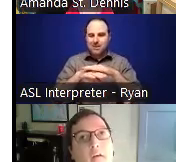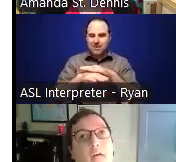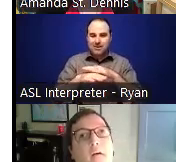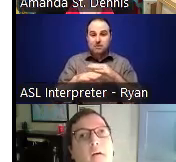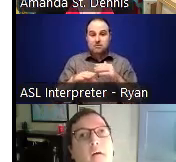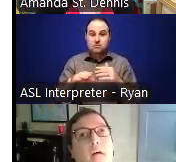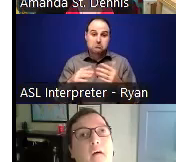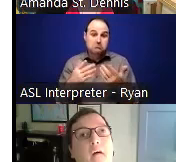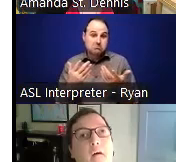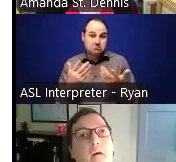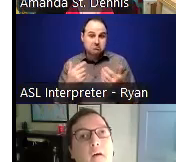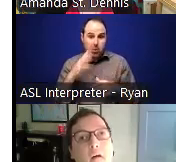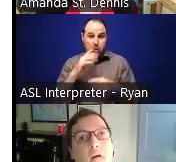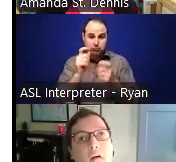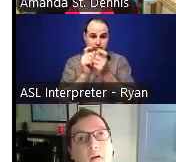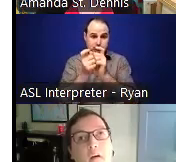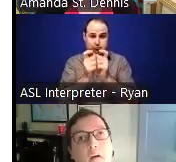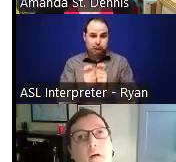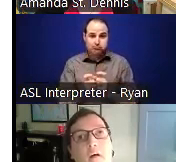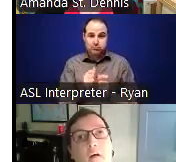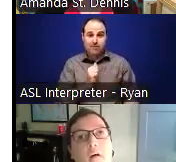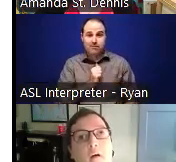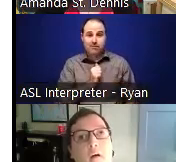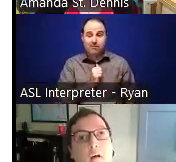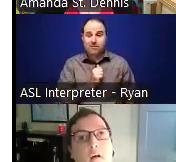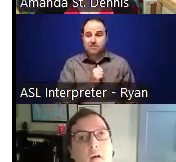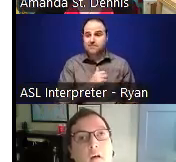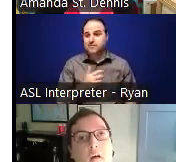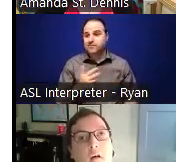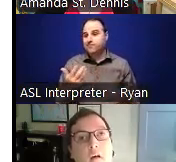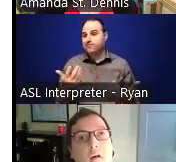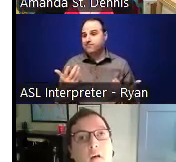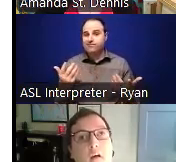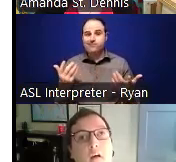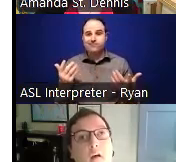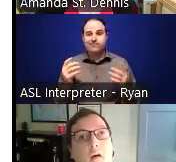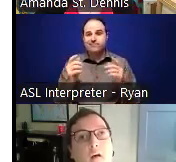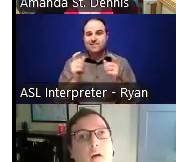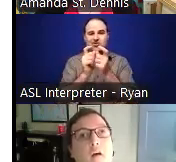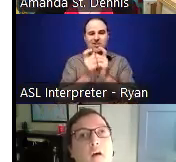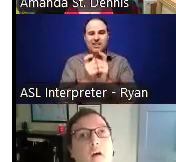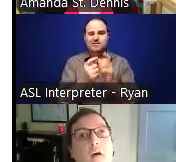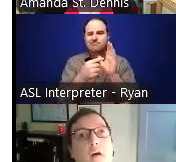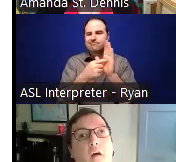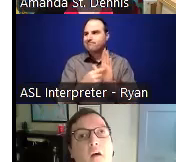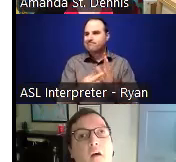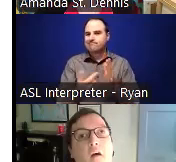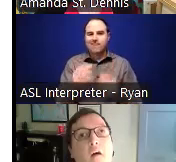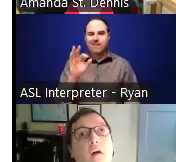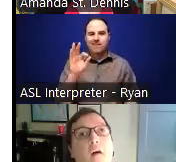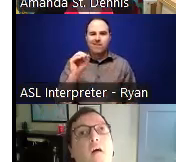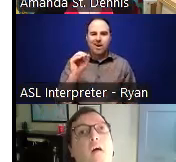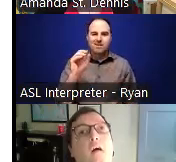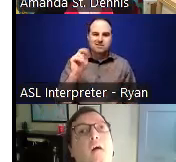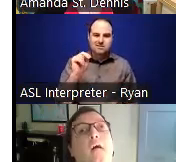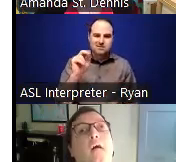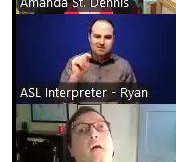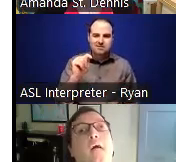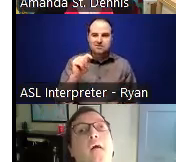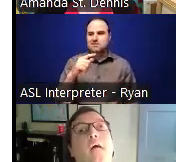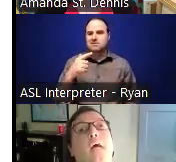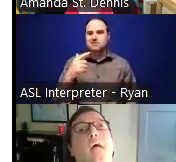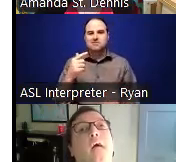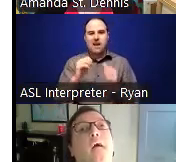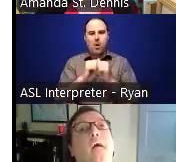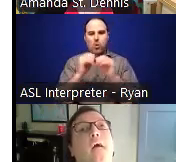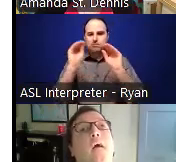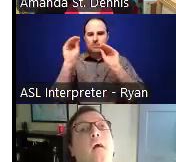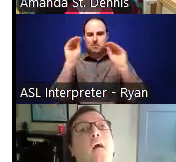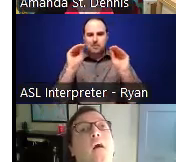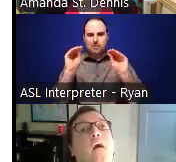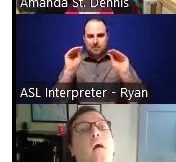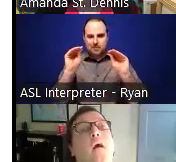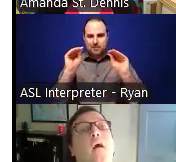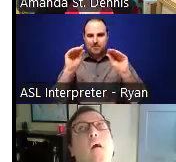myself. So that could be anything from the font choice to the layout to color contrast,